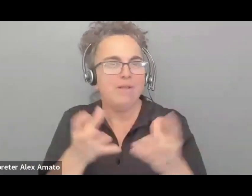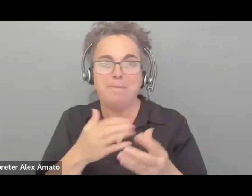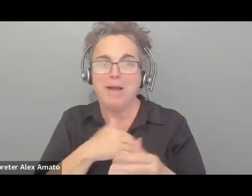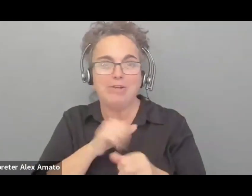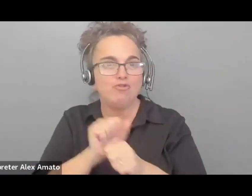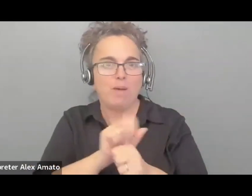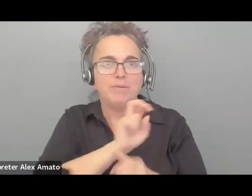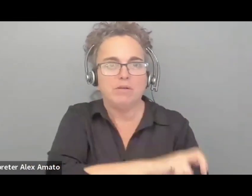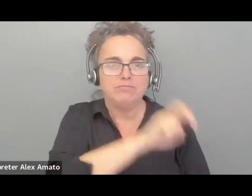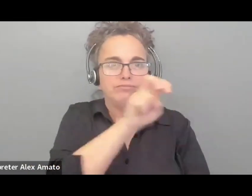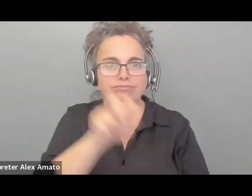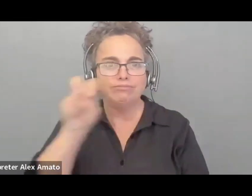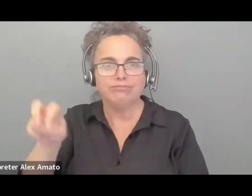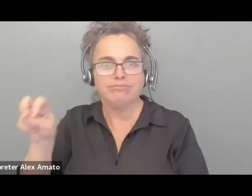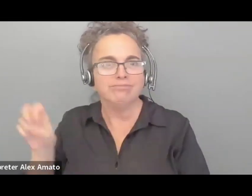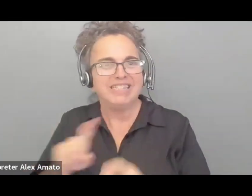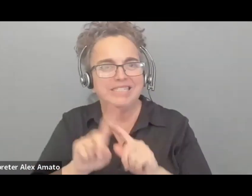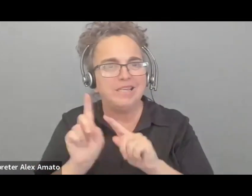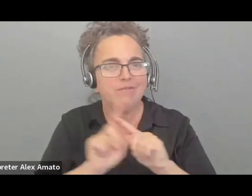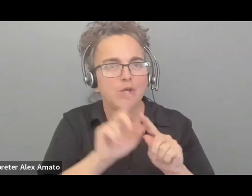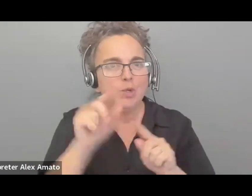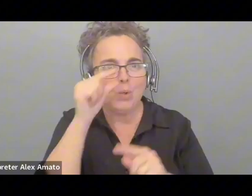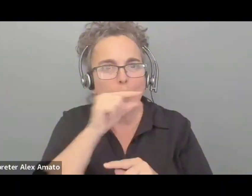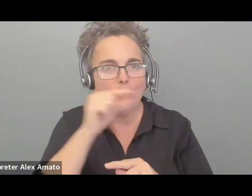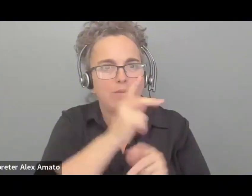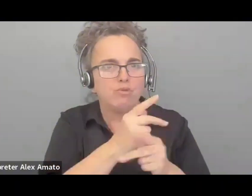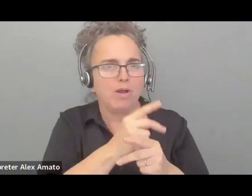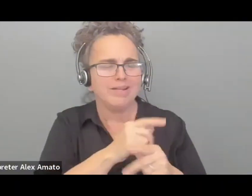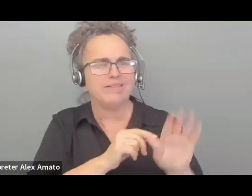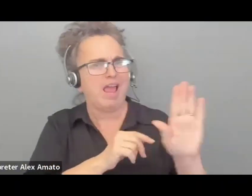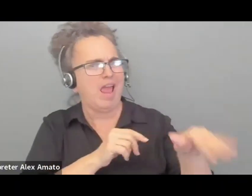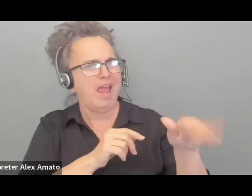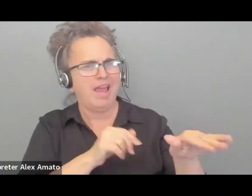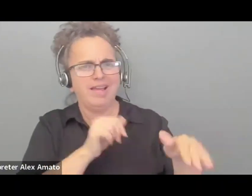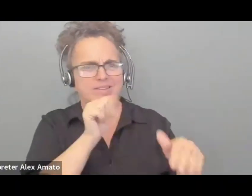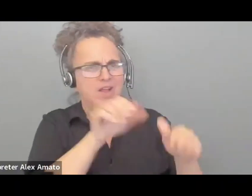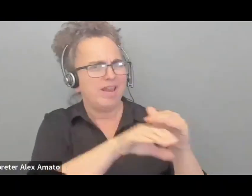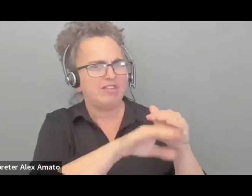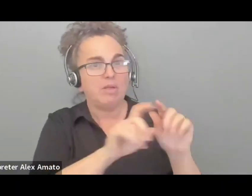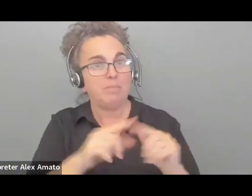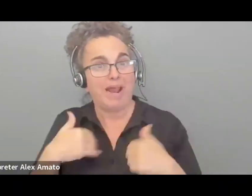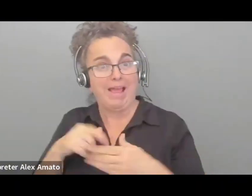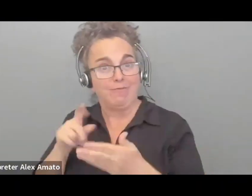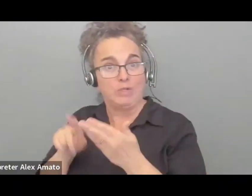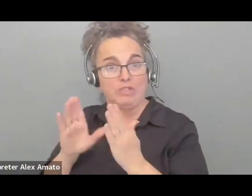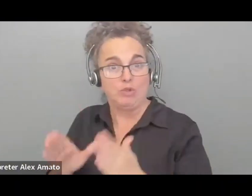and say, Hey, your product's not very accessible but I have a team of researchers and we can help you fix it if you pinky promise